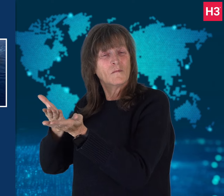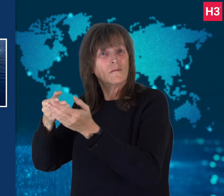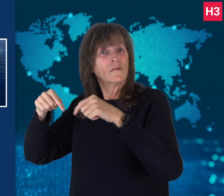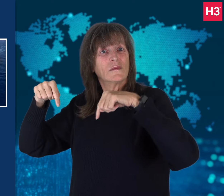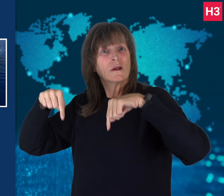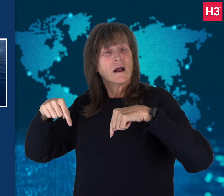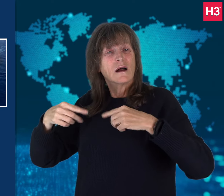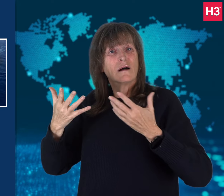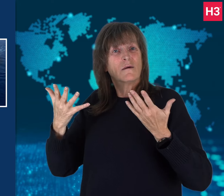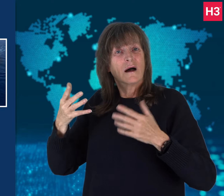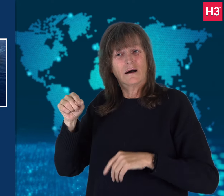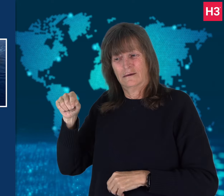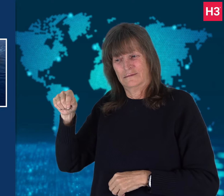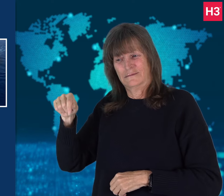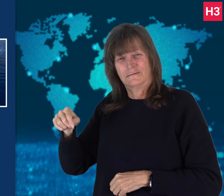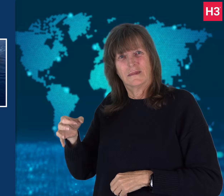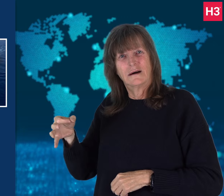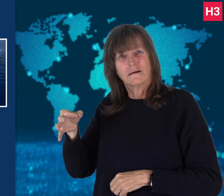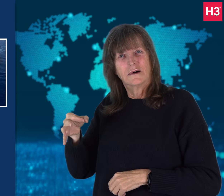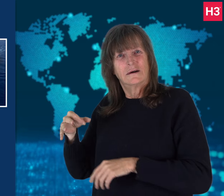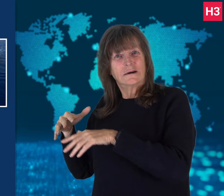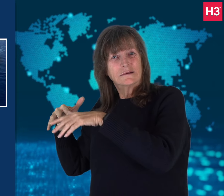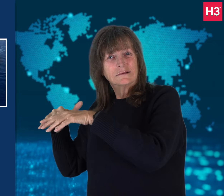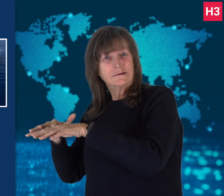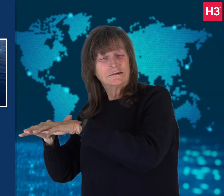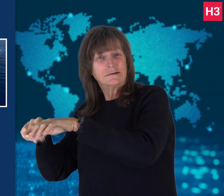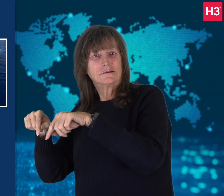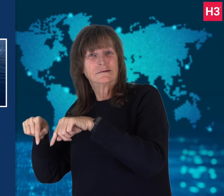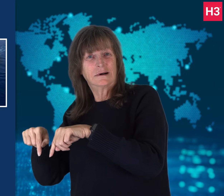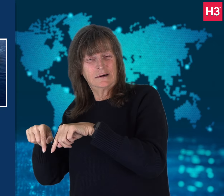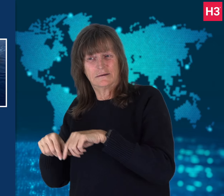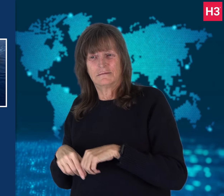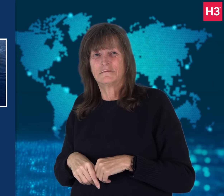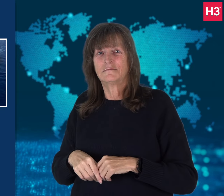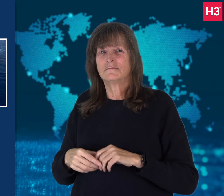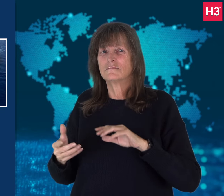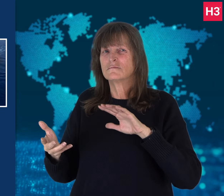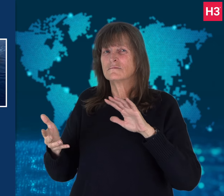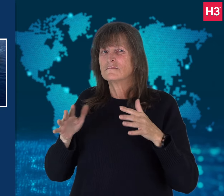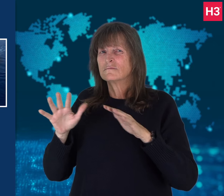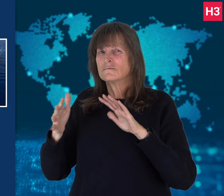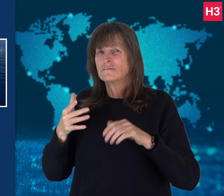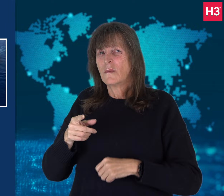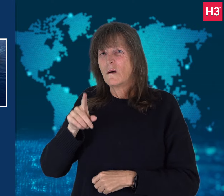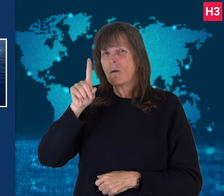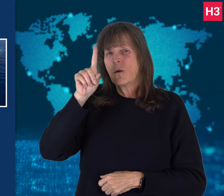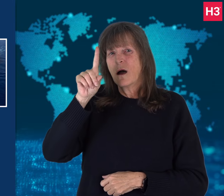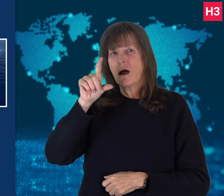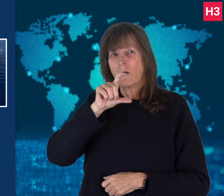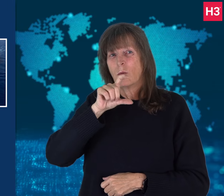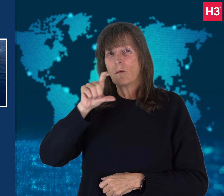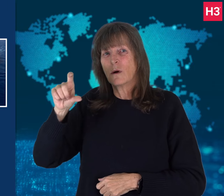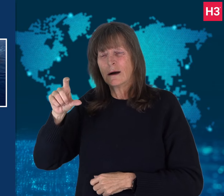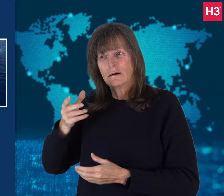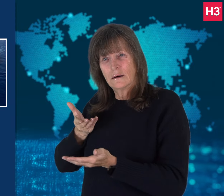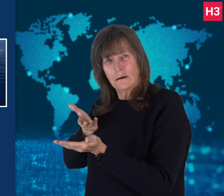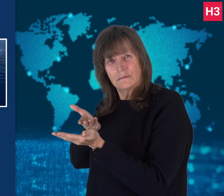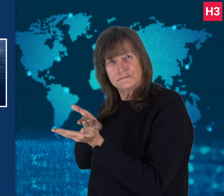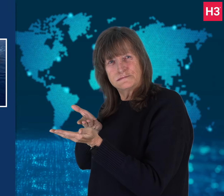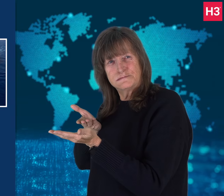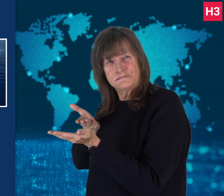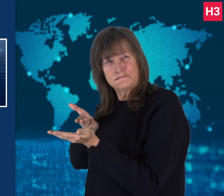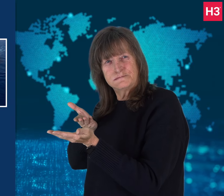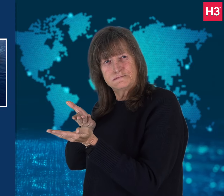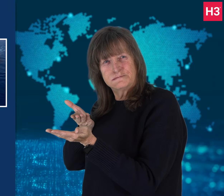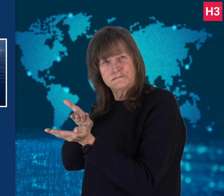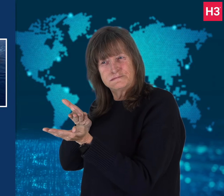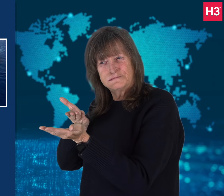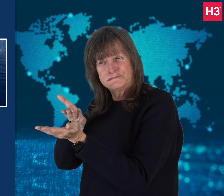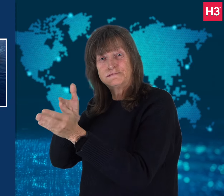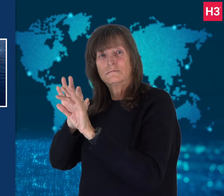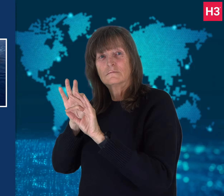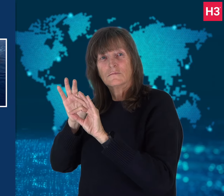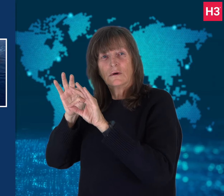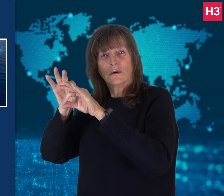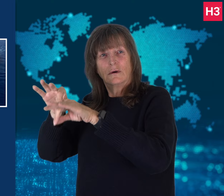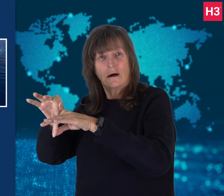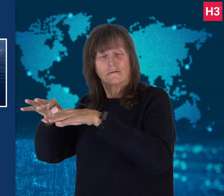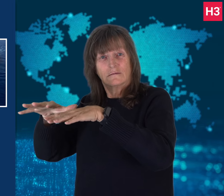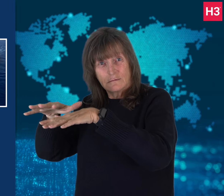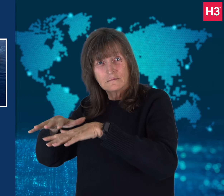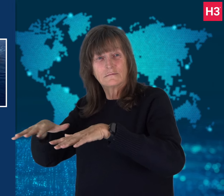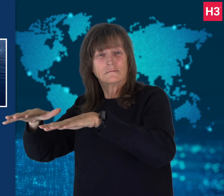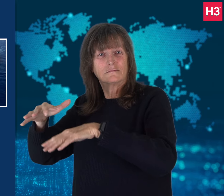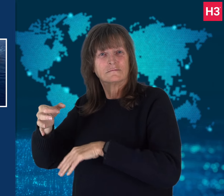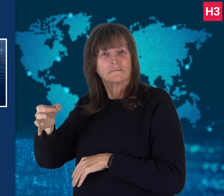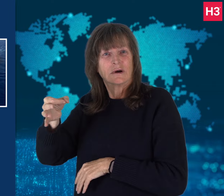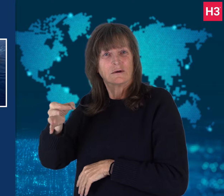It is currently in the Mediterranean Sea and will take about a week